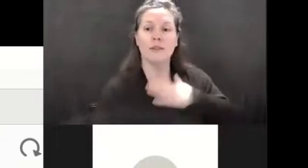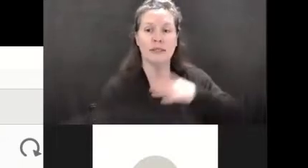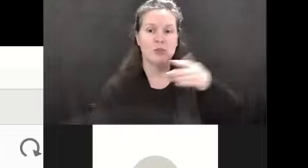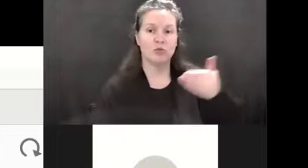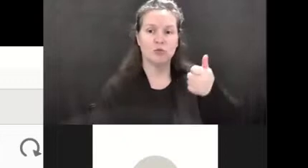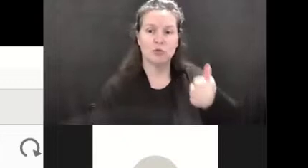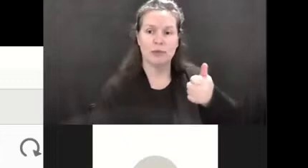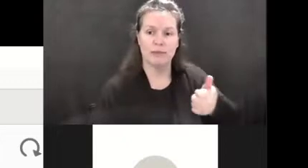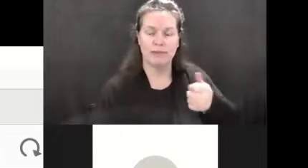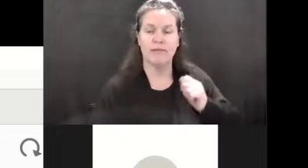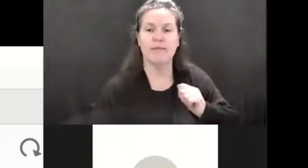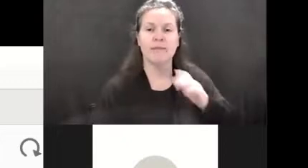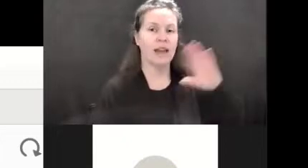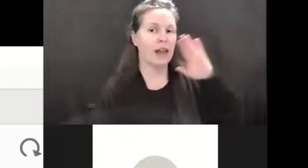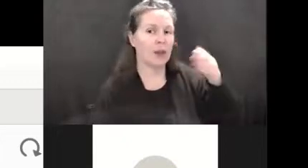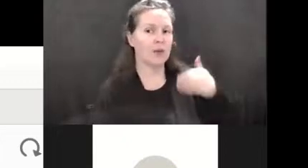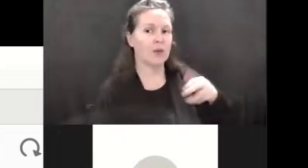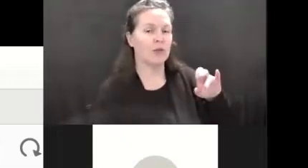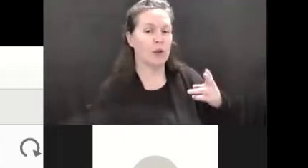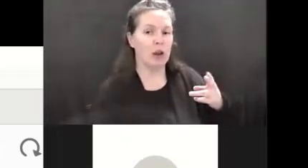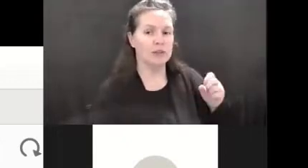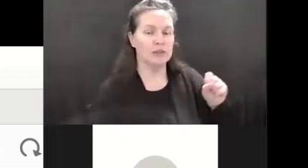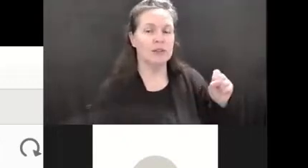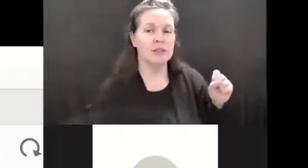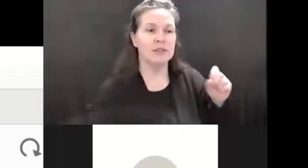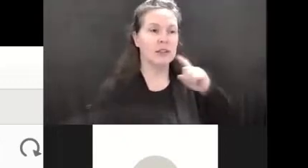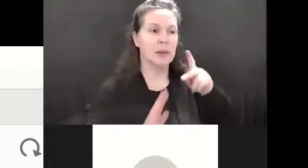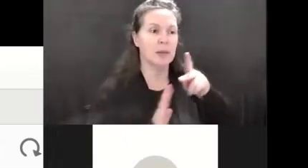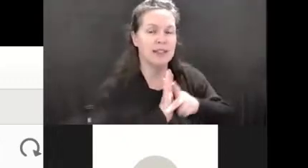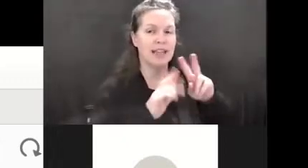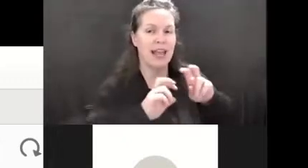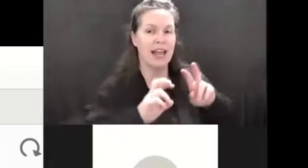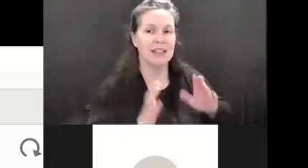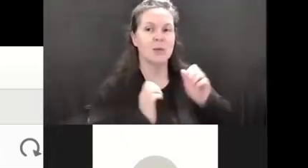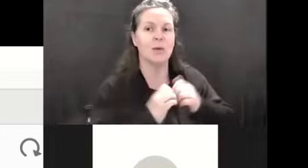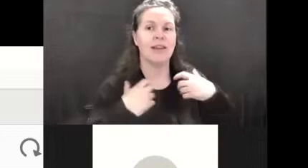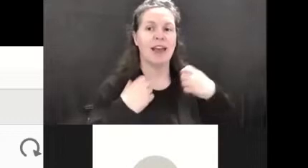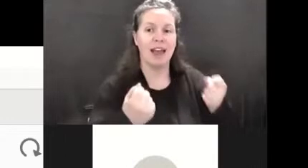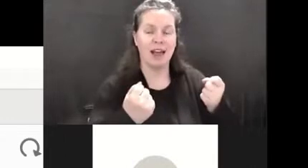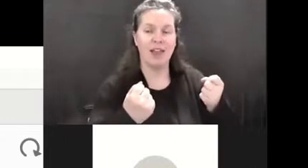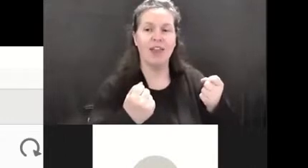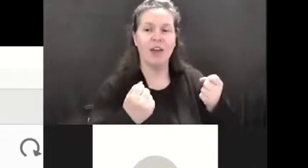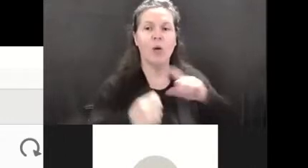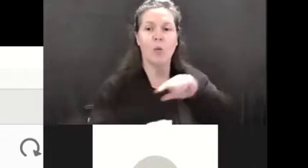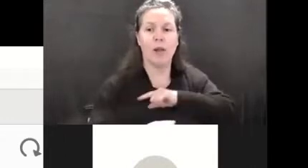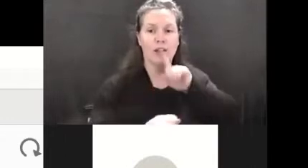[Ross] Yes, hello, my name's Ross Belore. I am a Policy Analyst with the Health Systems Quality Assurance Division, and I'm one of the policy analysts